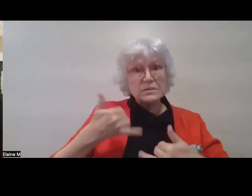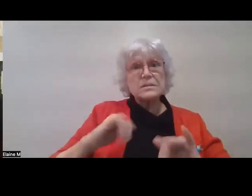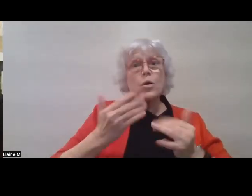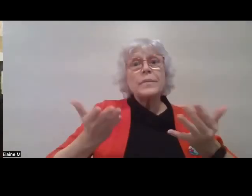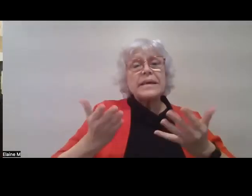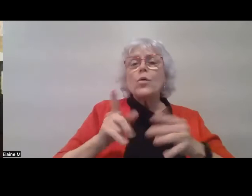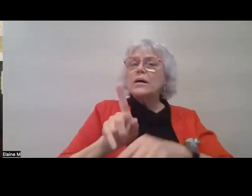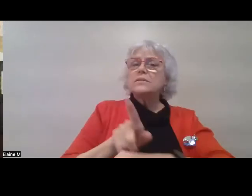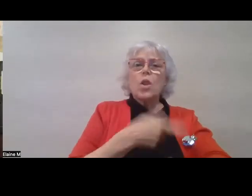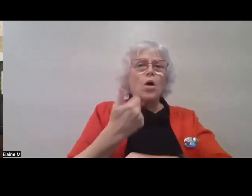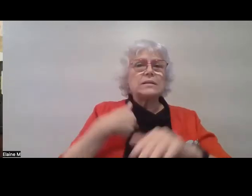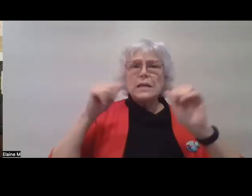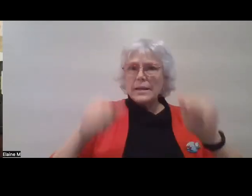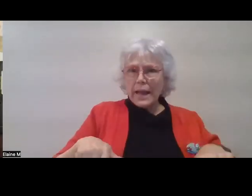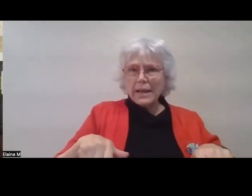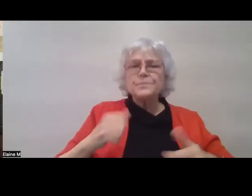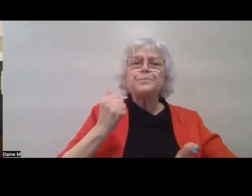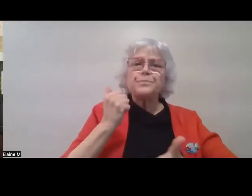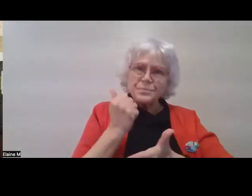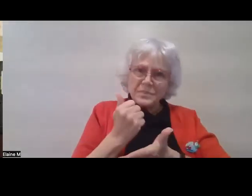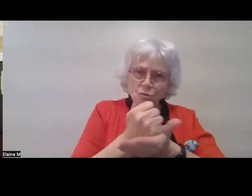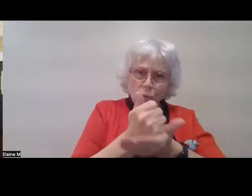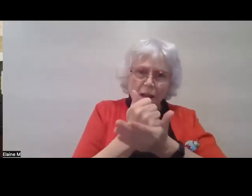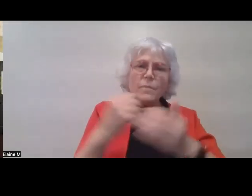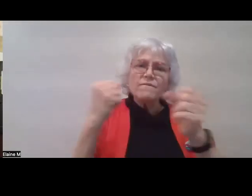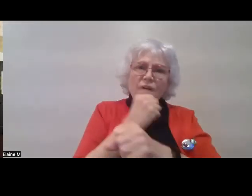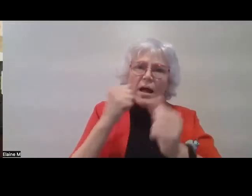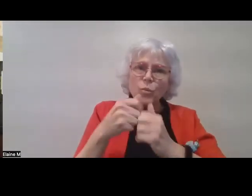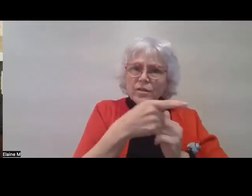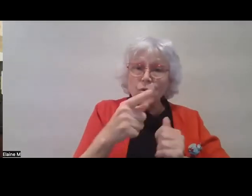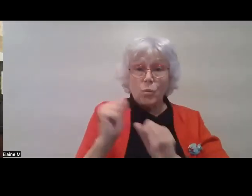help fight with you all. I think all of us need to be fighting together,